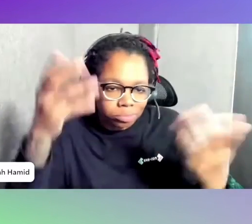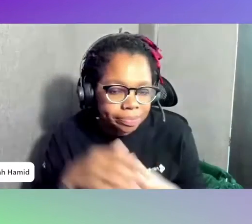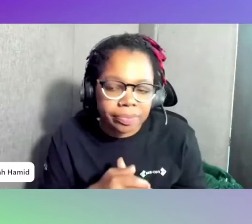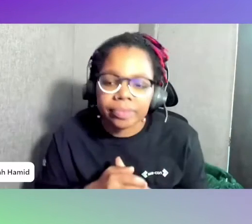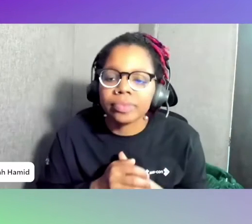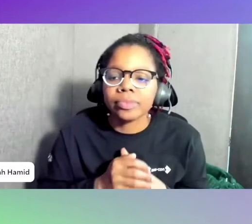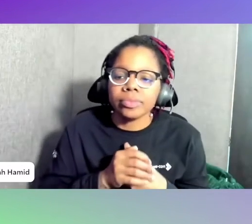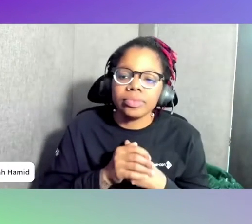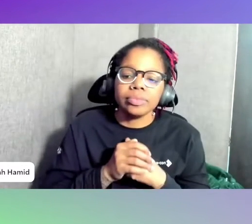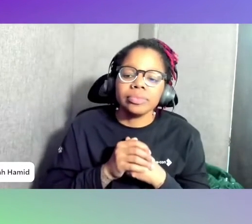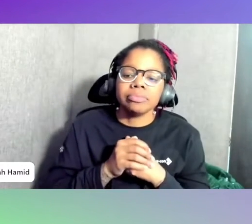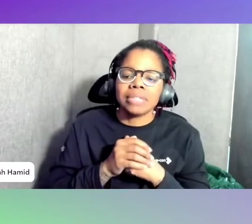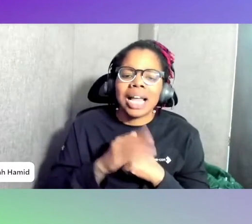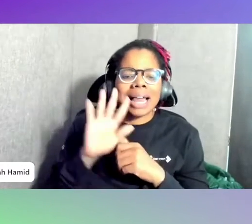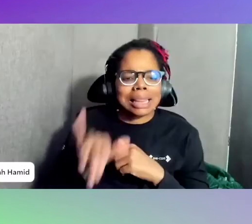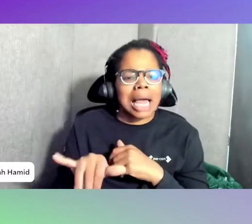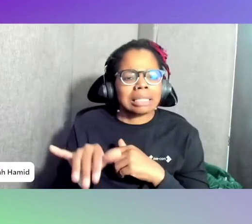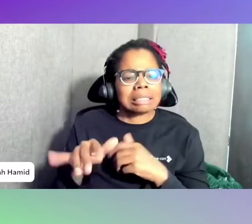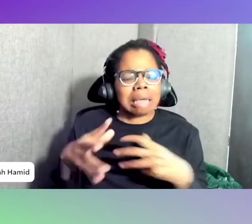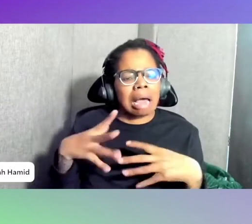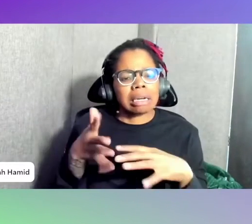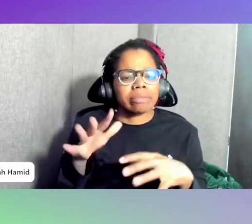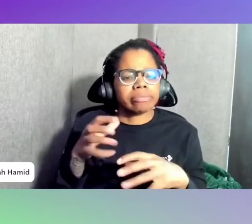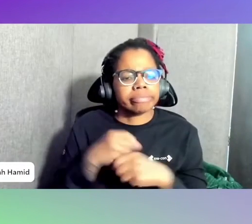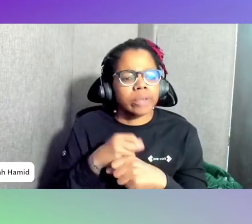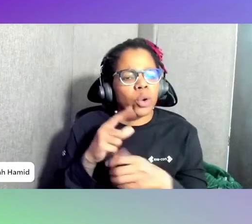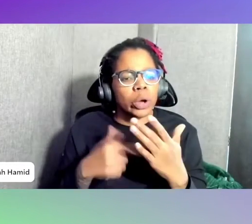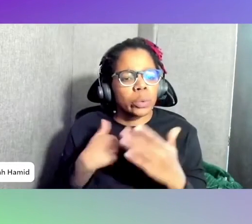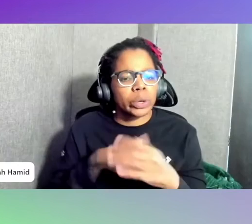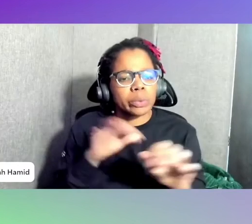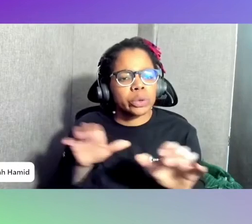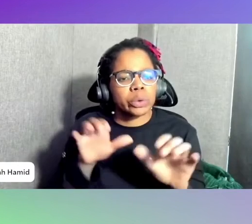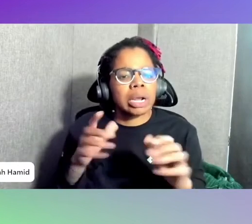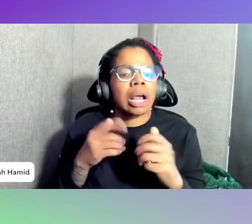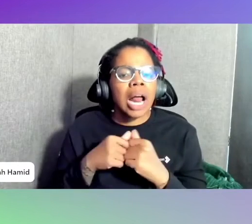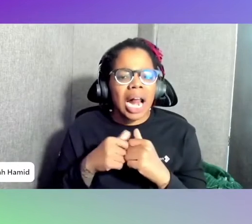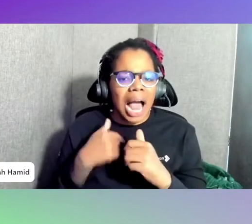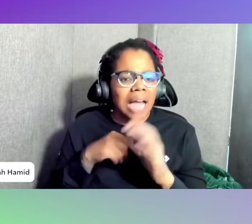would go back and fix some of the mistakes that I put into